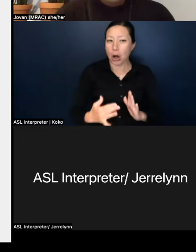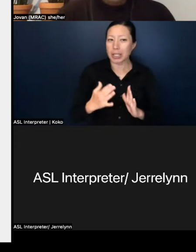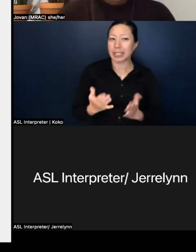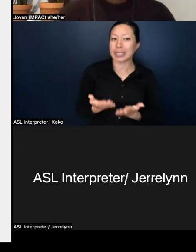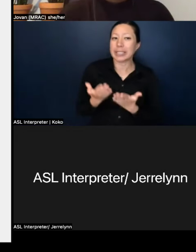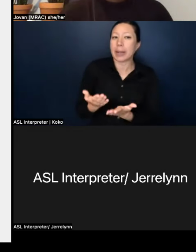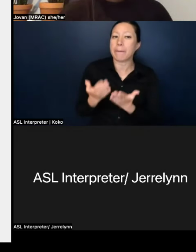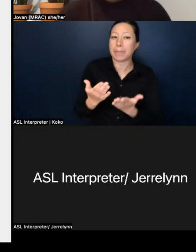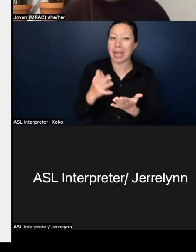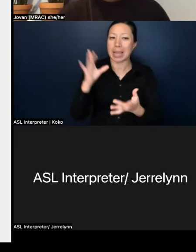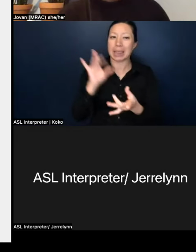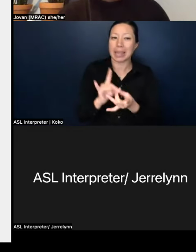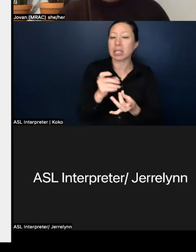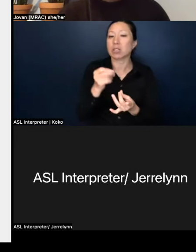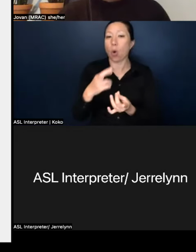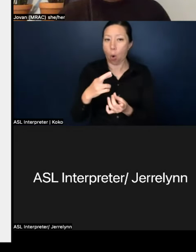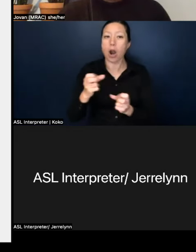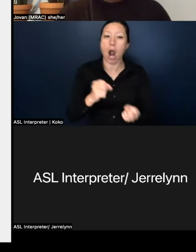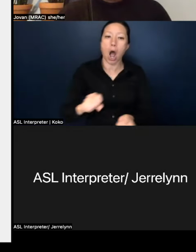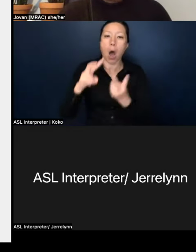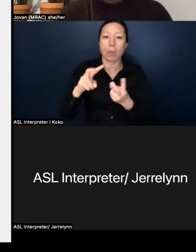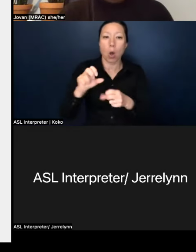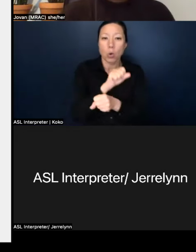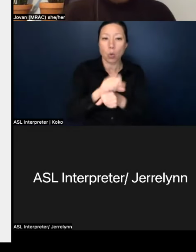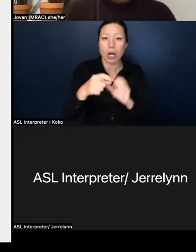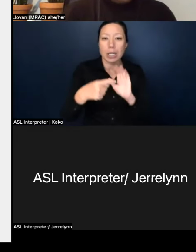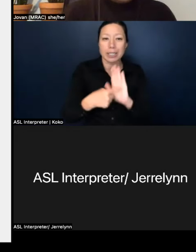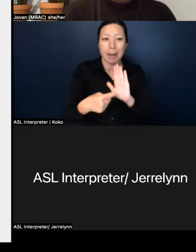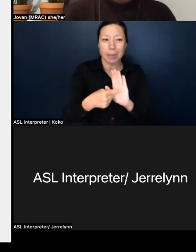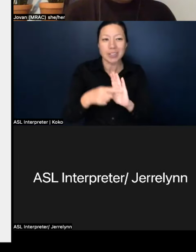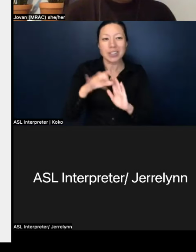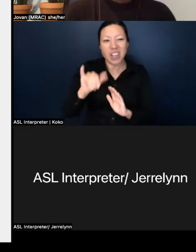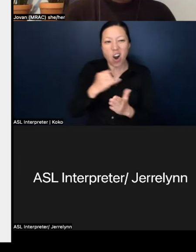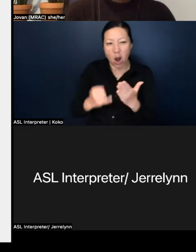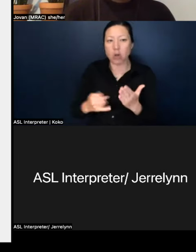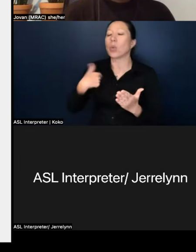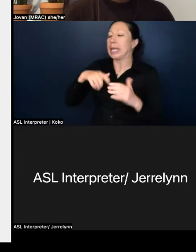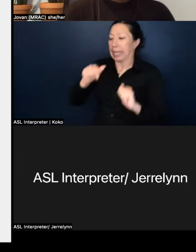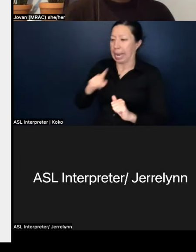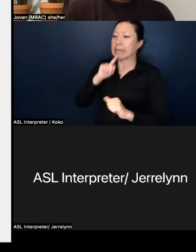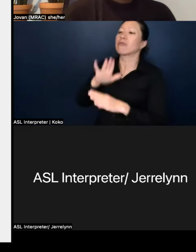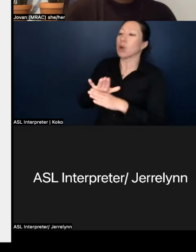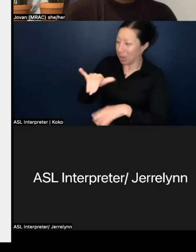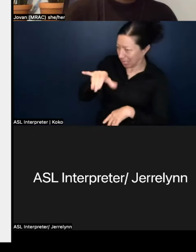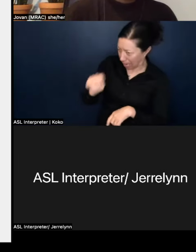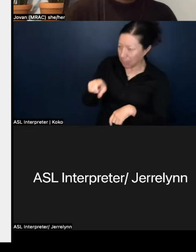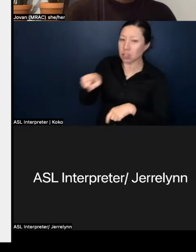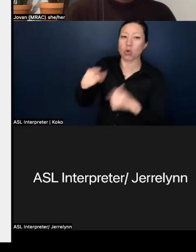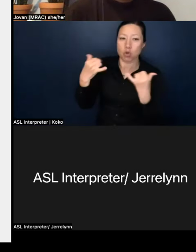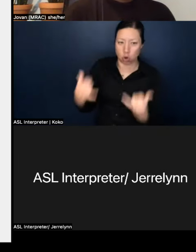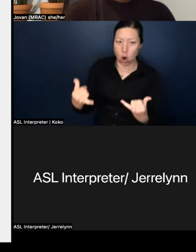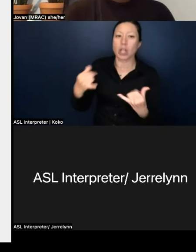that artists have a current artistic practice. Some samples should, or work samples should be original